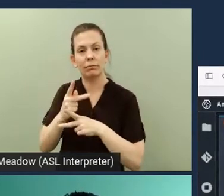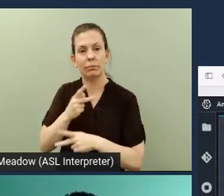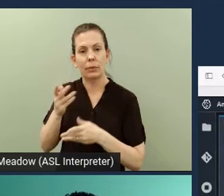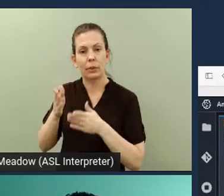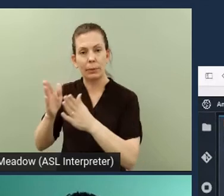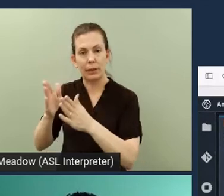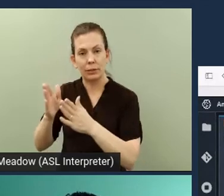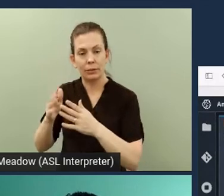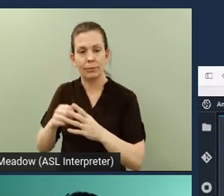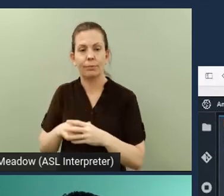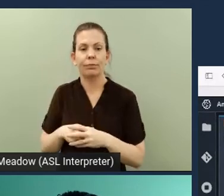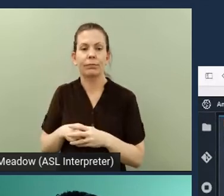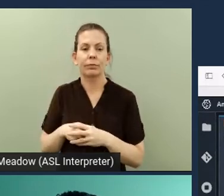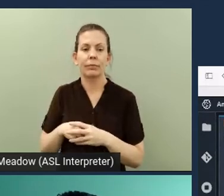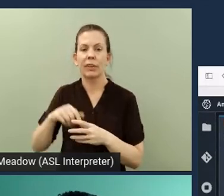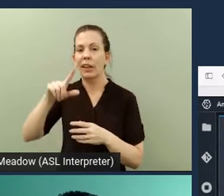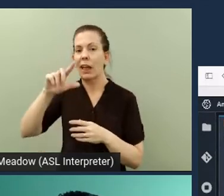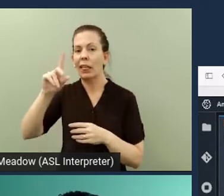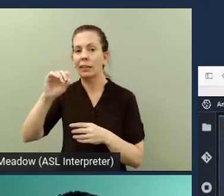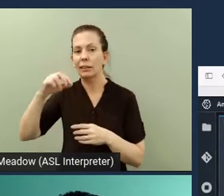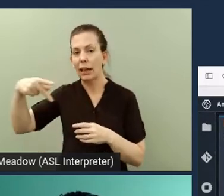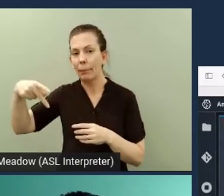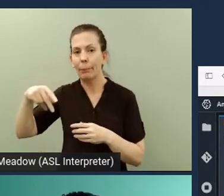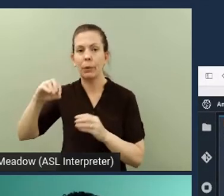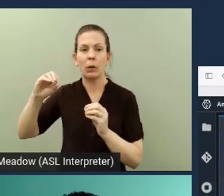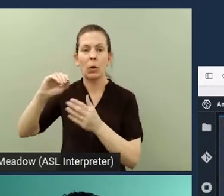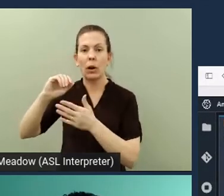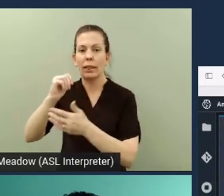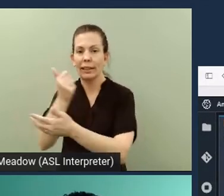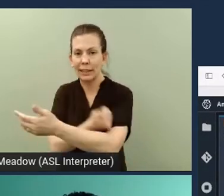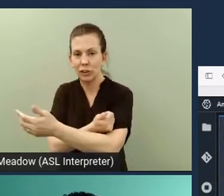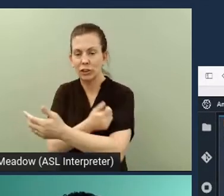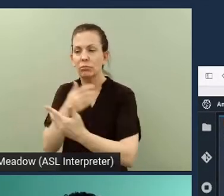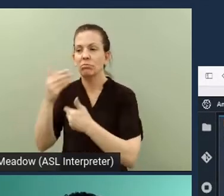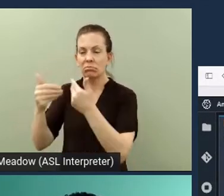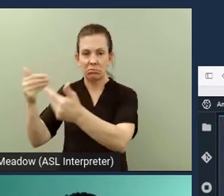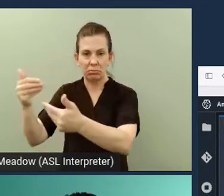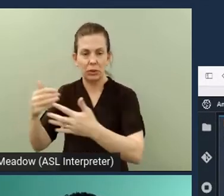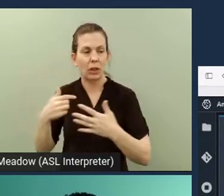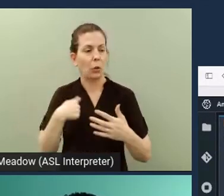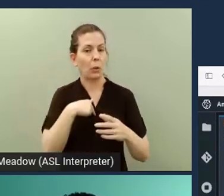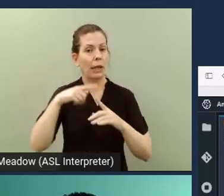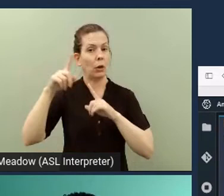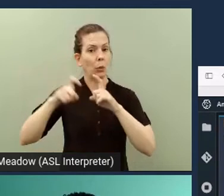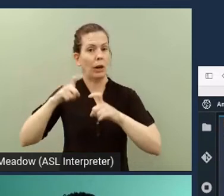Kerberos, LDAP, no authentication. Gotcha. We were able to query a sample data set